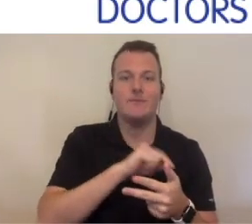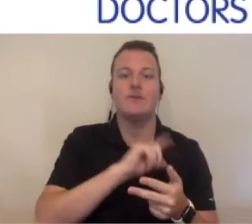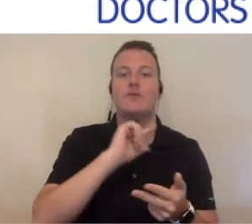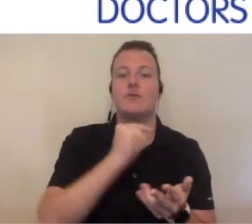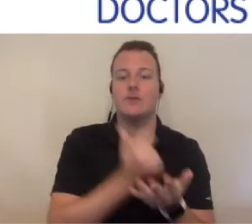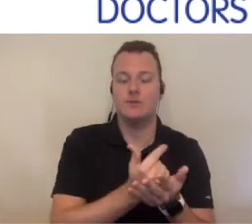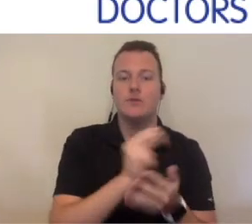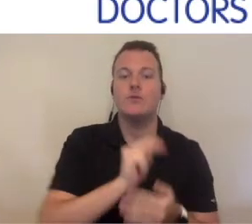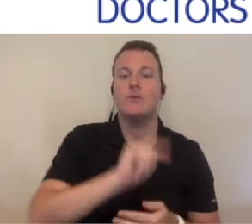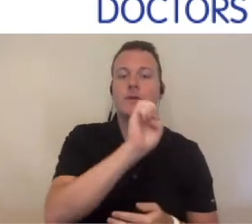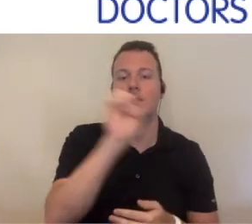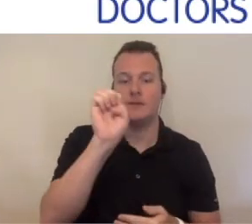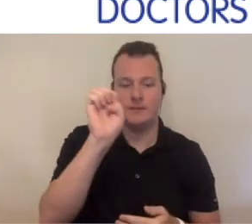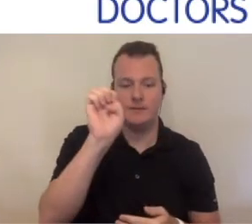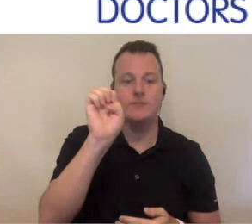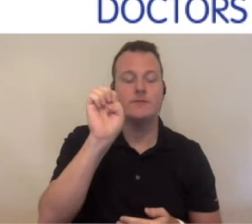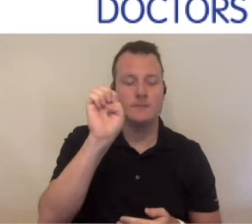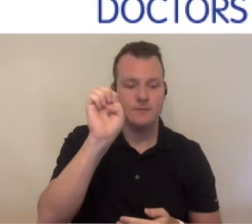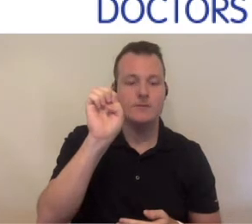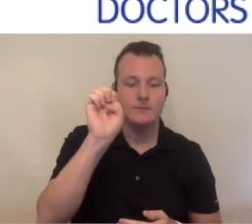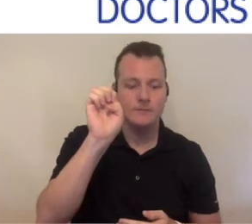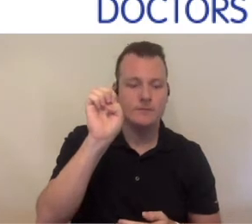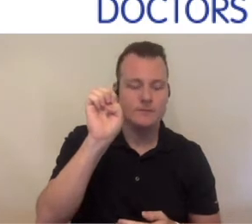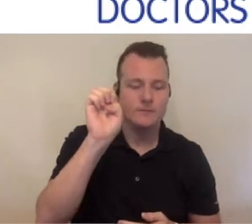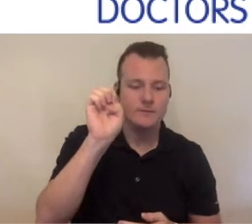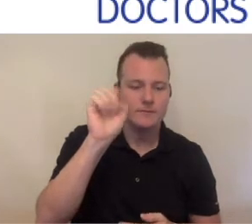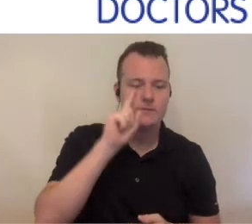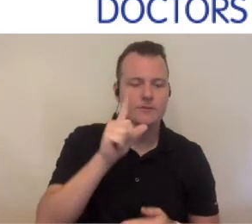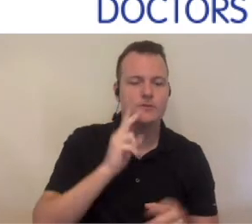from the Northeast Ohio AED consortium and joined a private